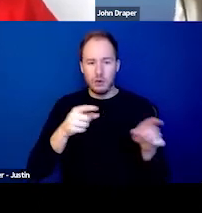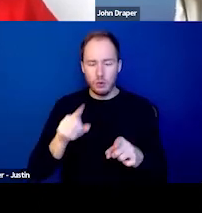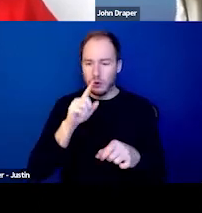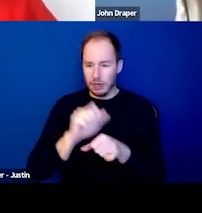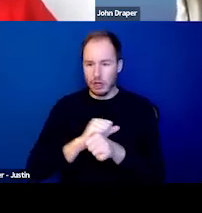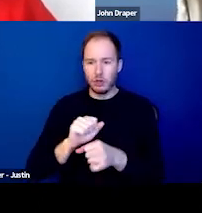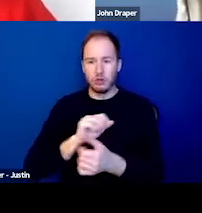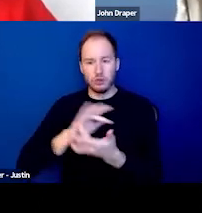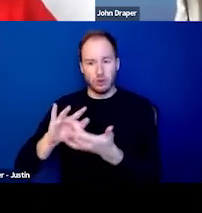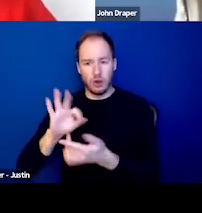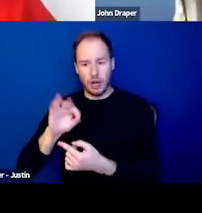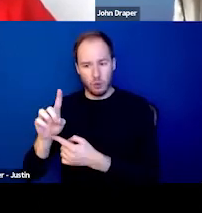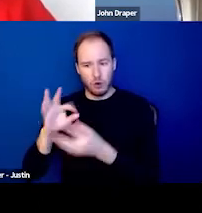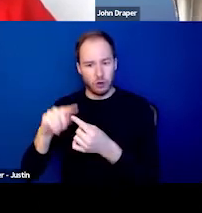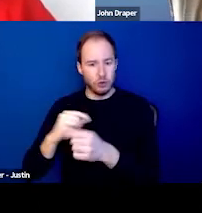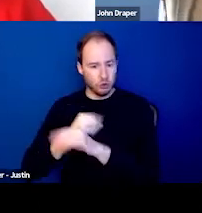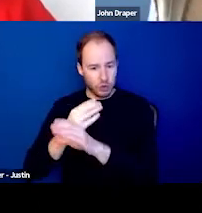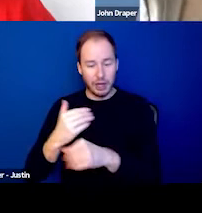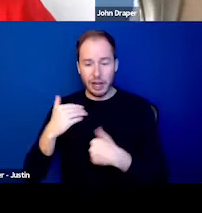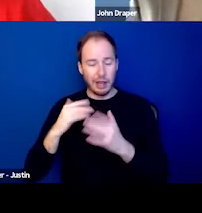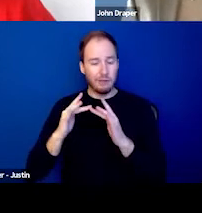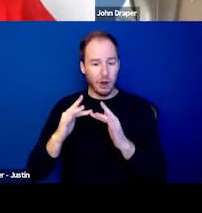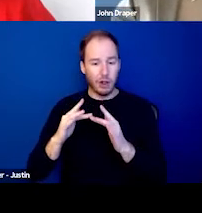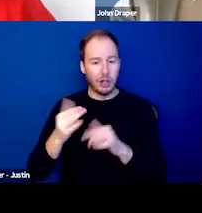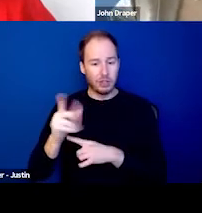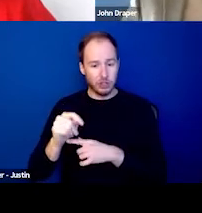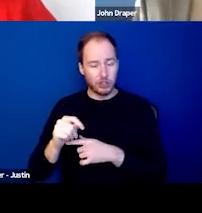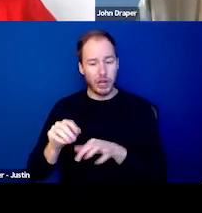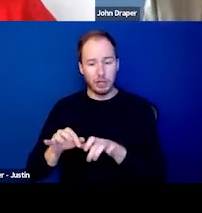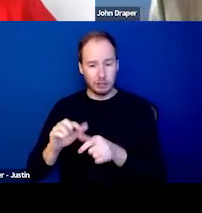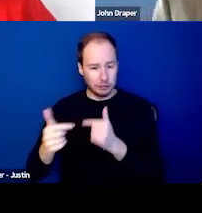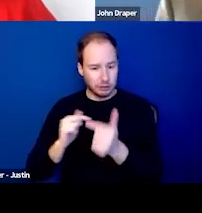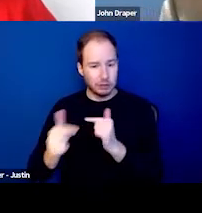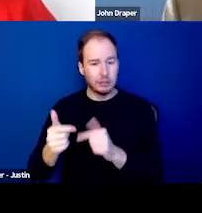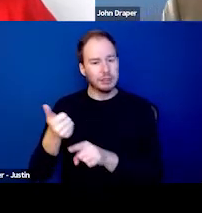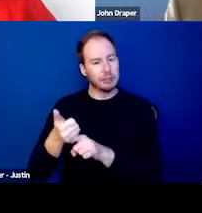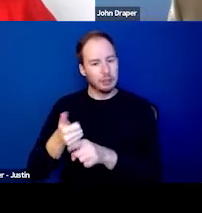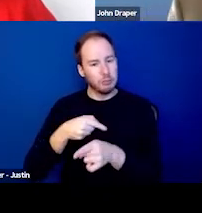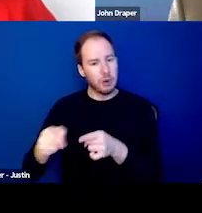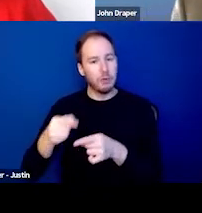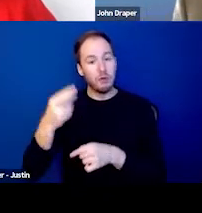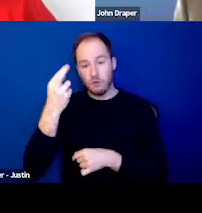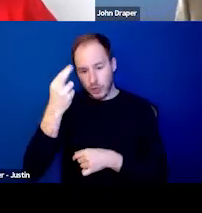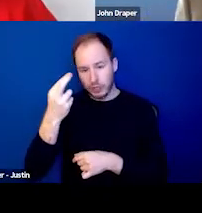with crisis chat services, online crisis chat services. That's primarily because most of those users